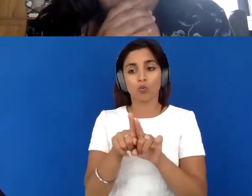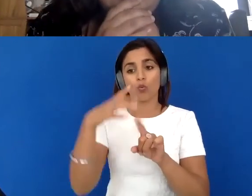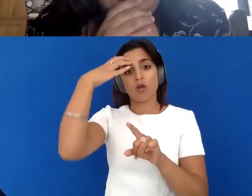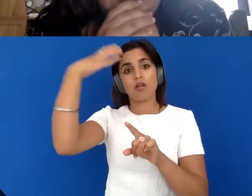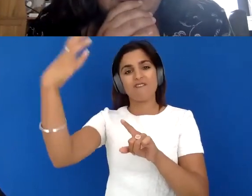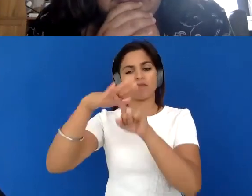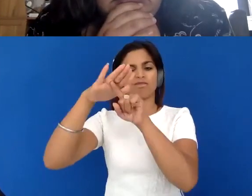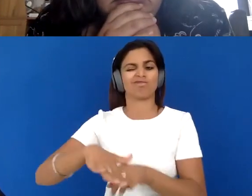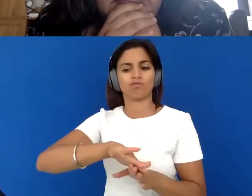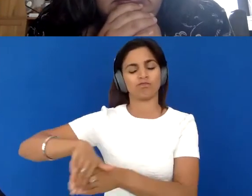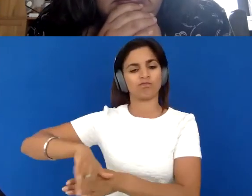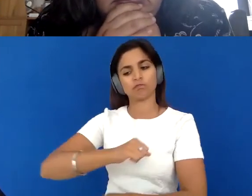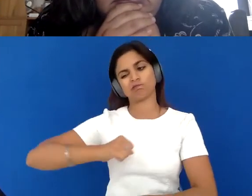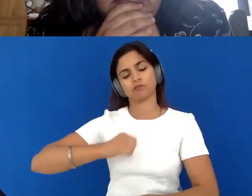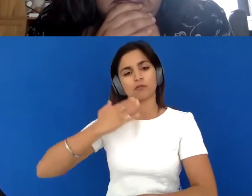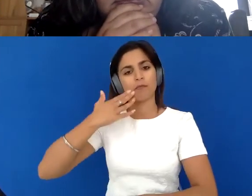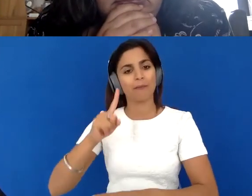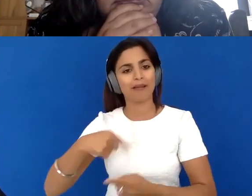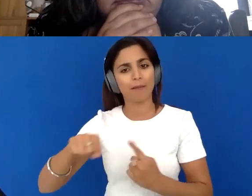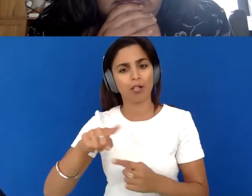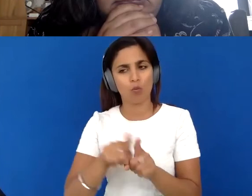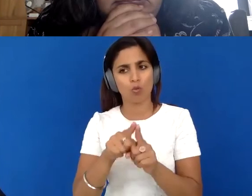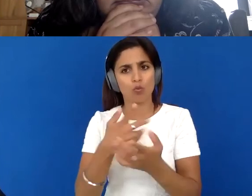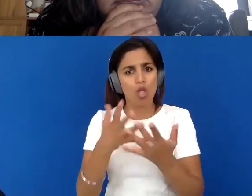all these questions about why are we dying in disproportionate numbers